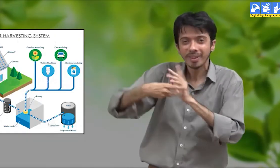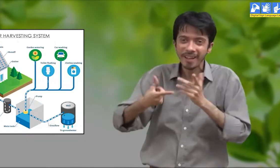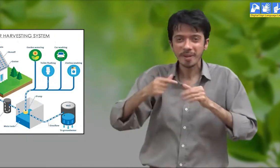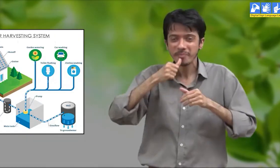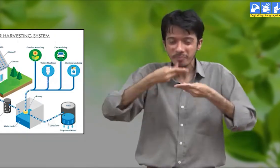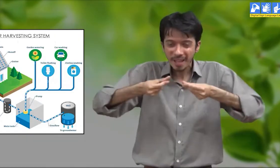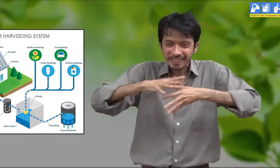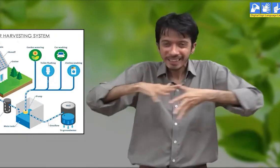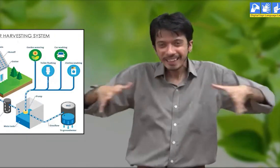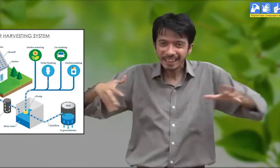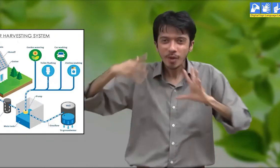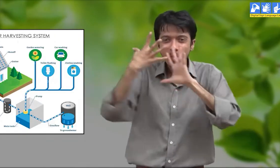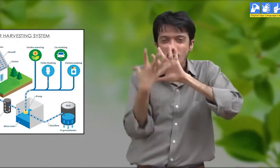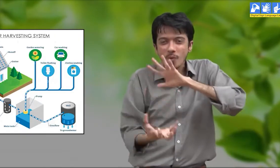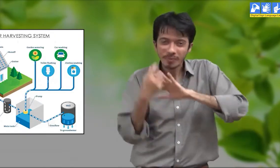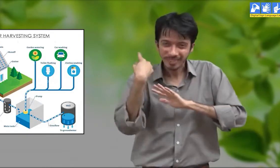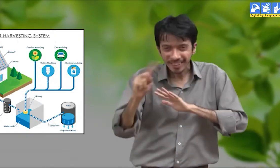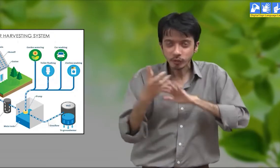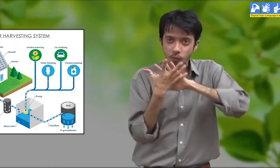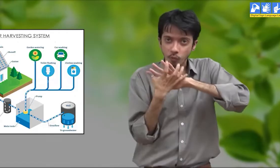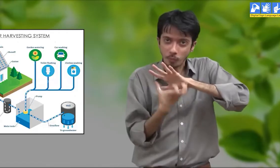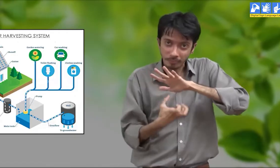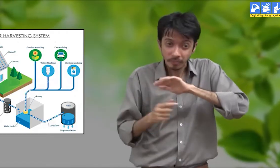This rainwater can be recharged into the ground water